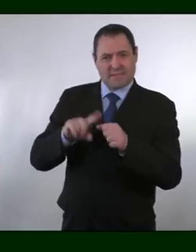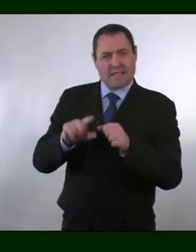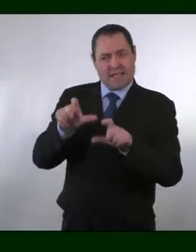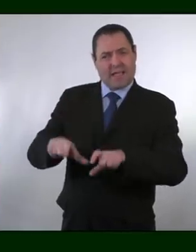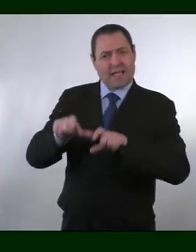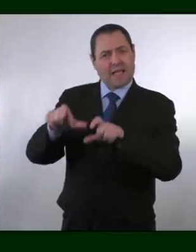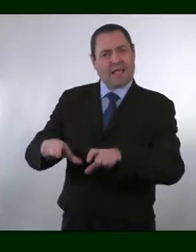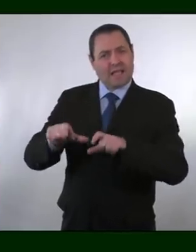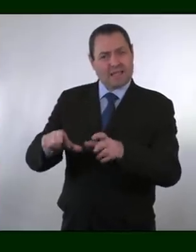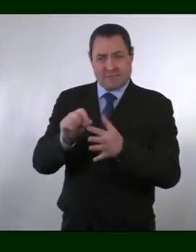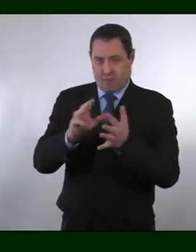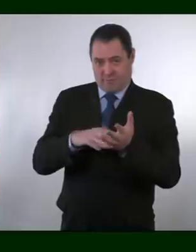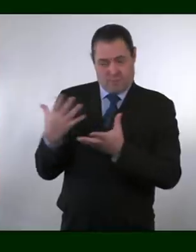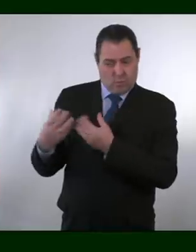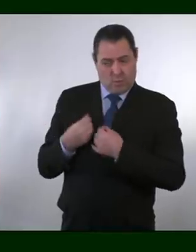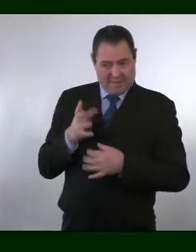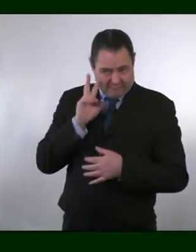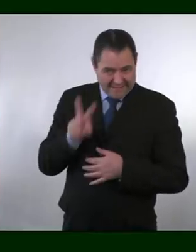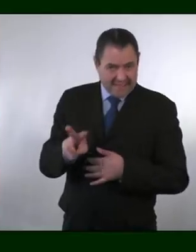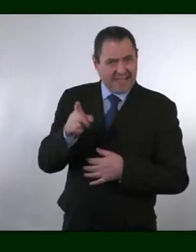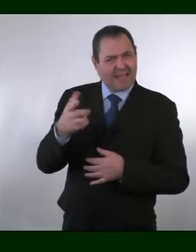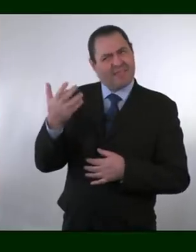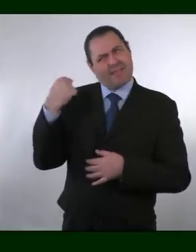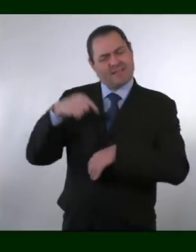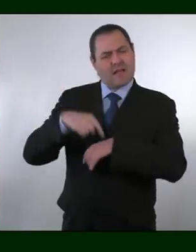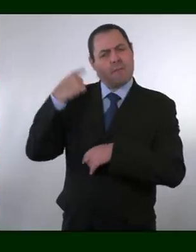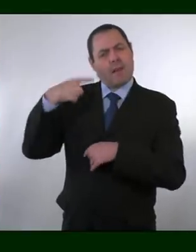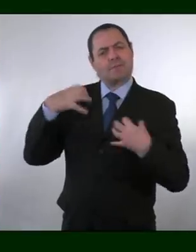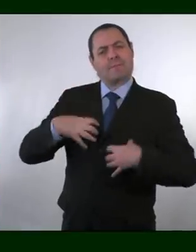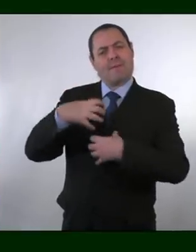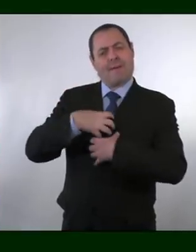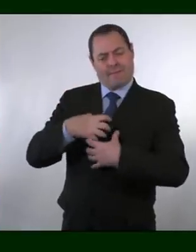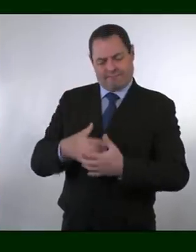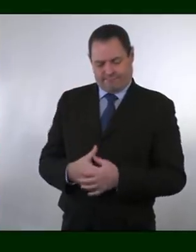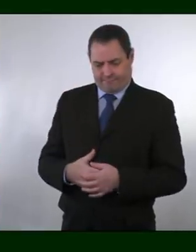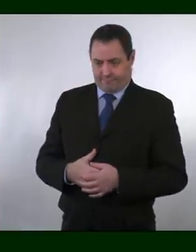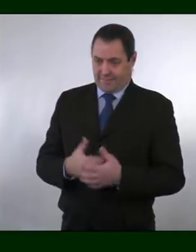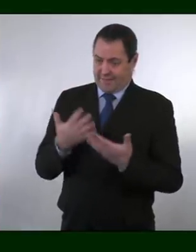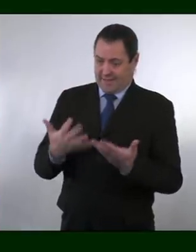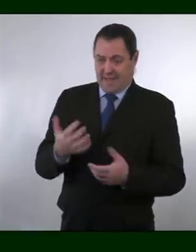been there with me when he was Mayor of London. So as part of this Government’s plans to build back